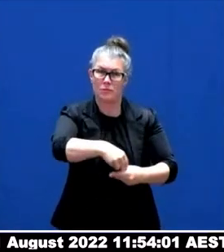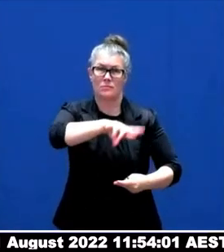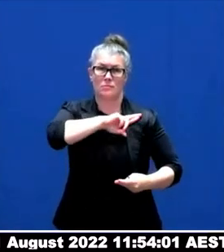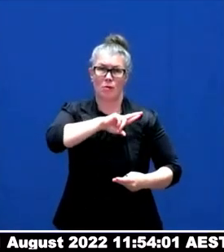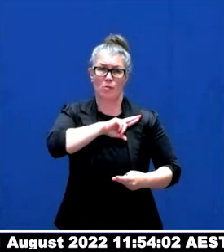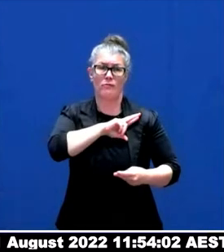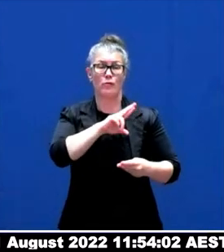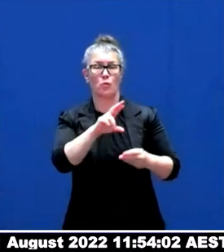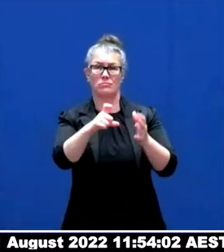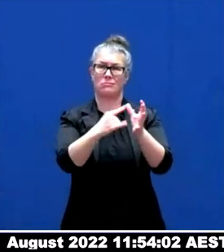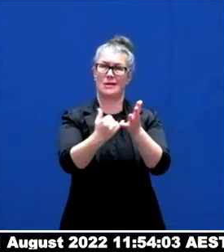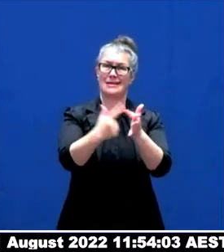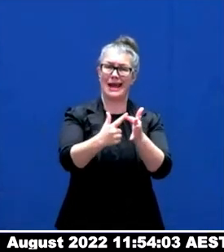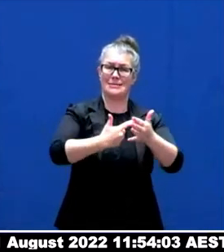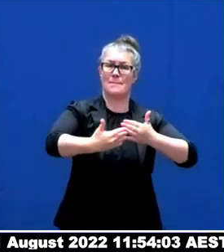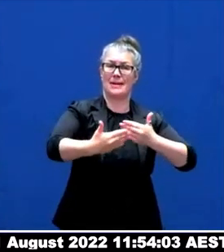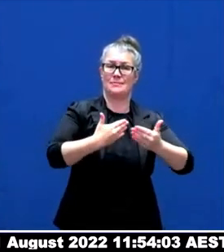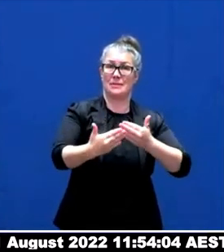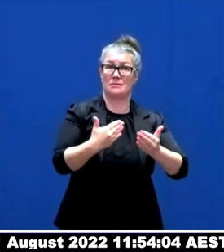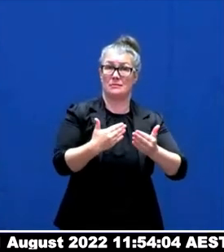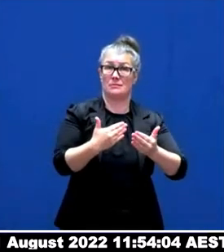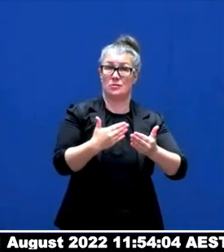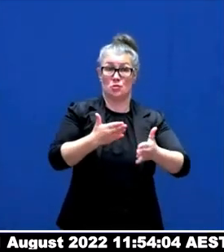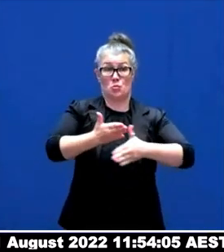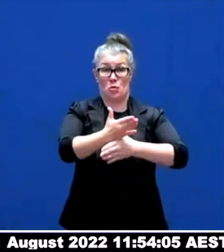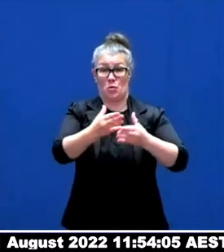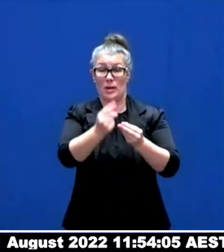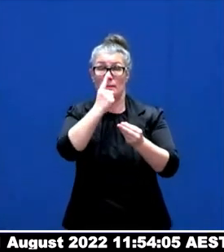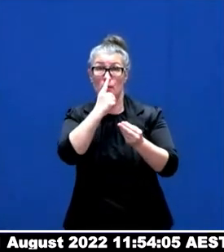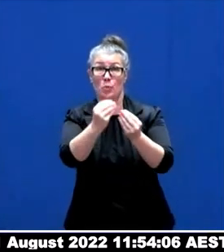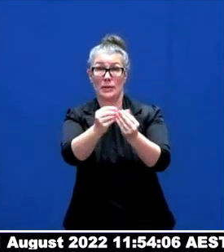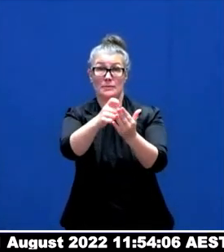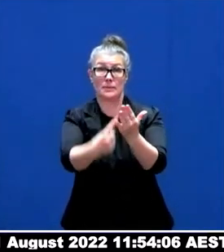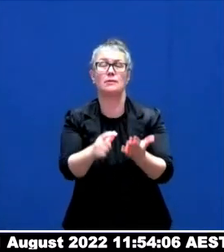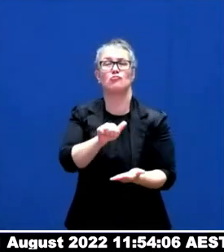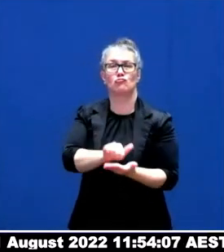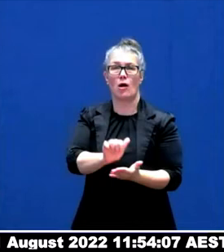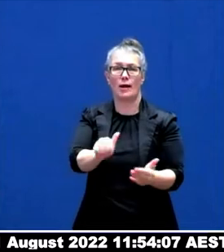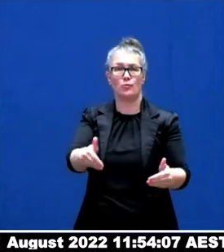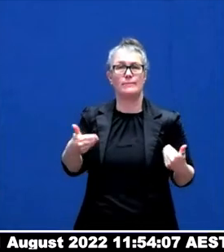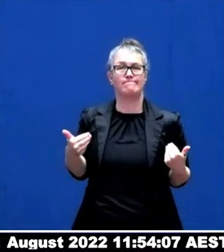case manager for a particular people with disability; is that right? That is correct. Alright.